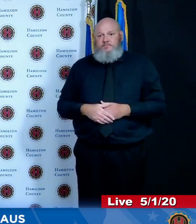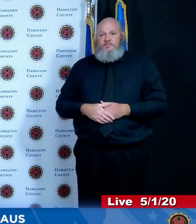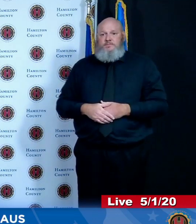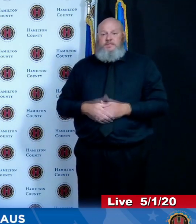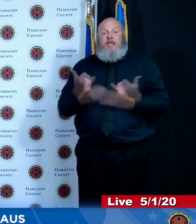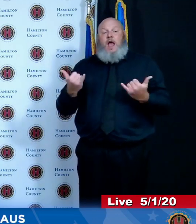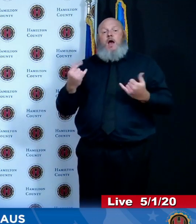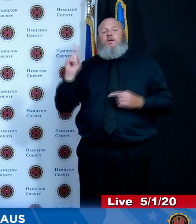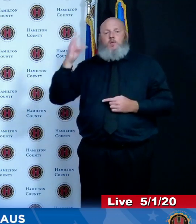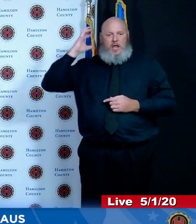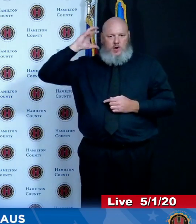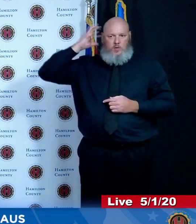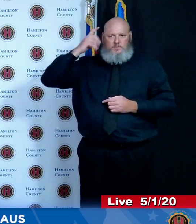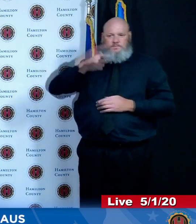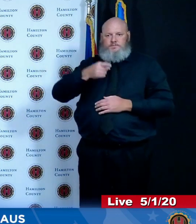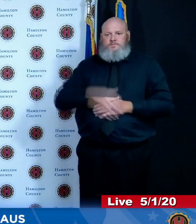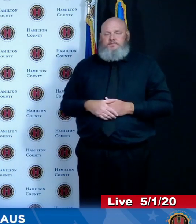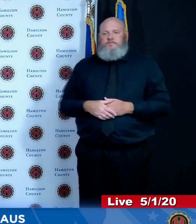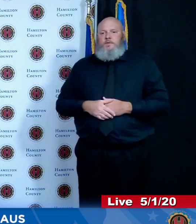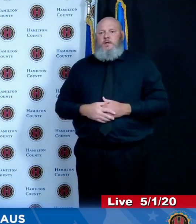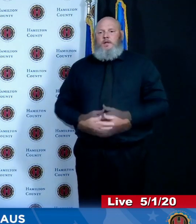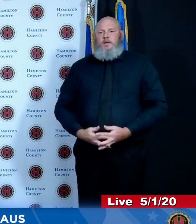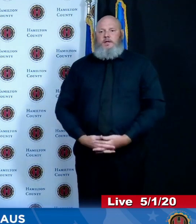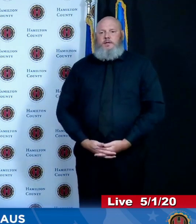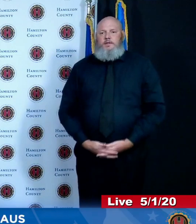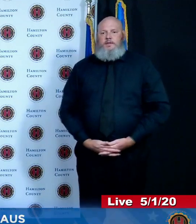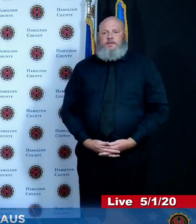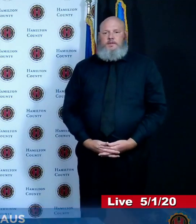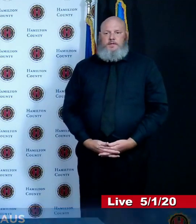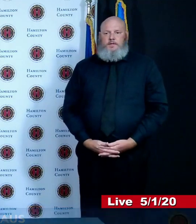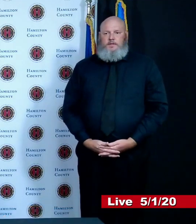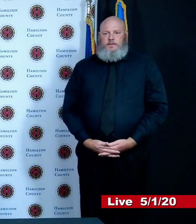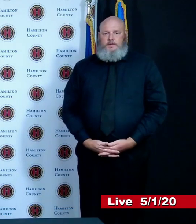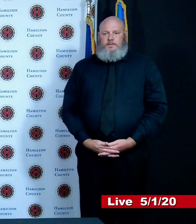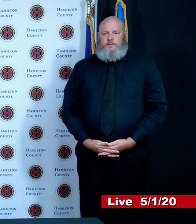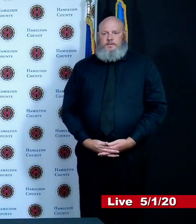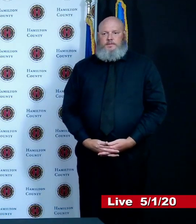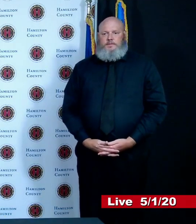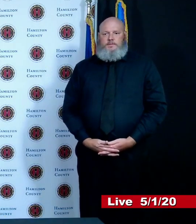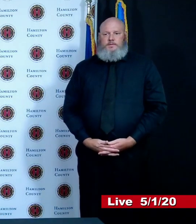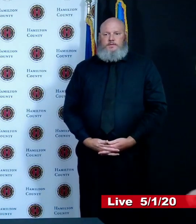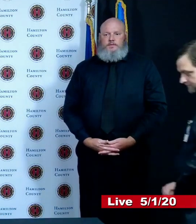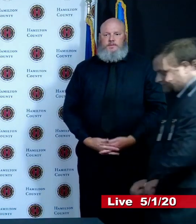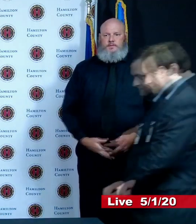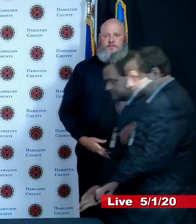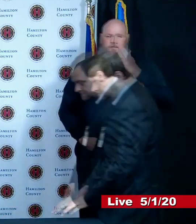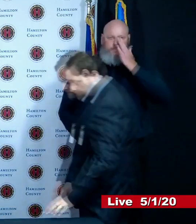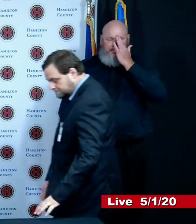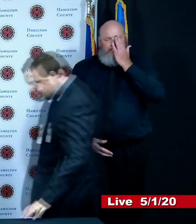yeah if I could I had three quick questions for Greg the first one we have